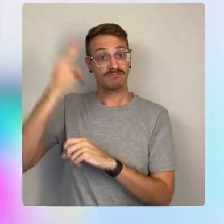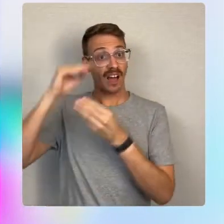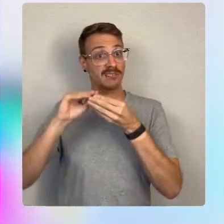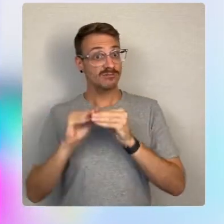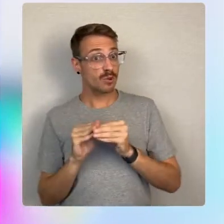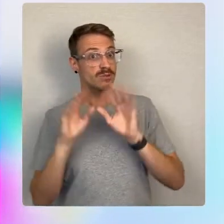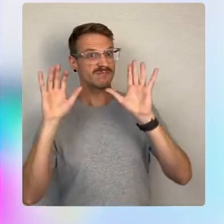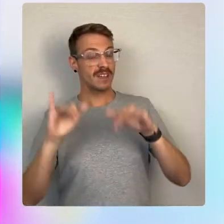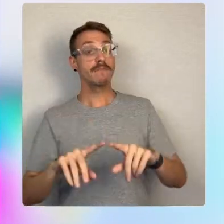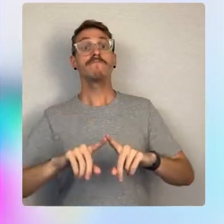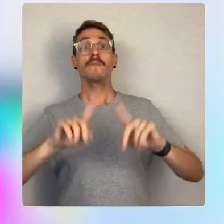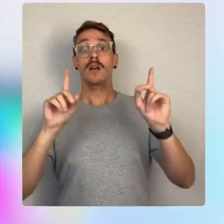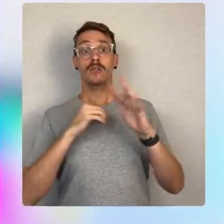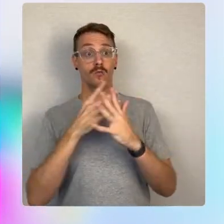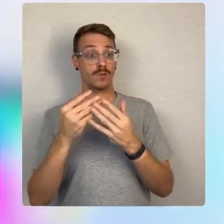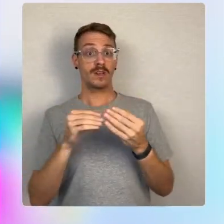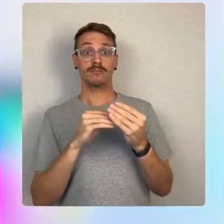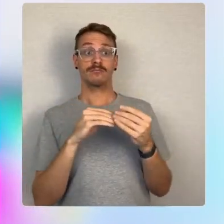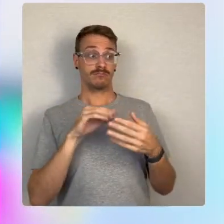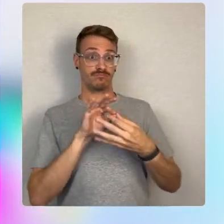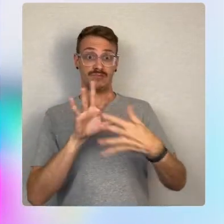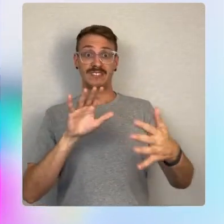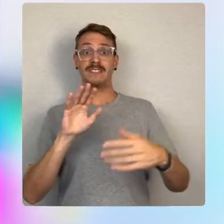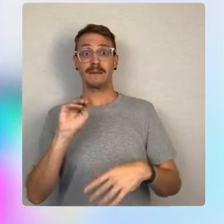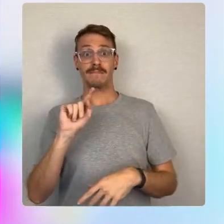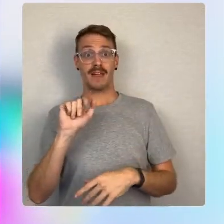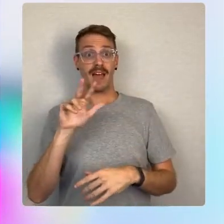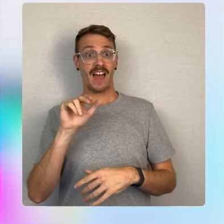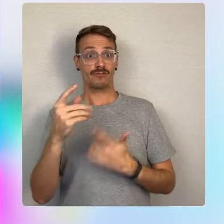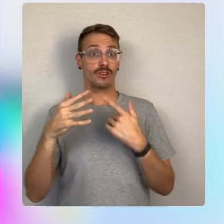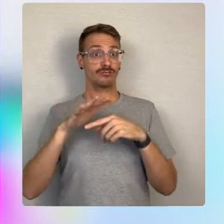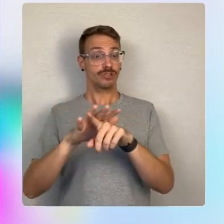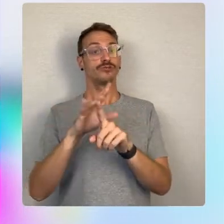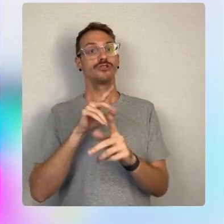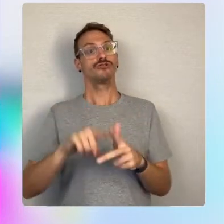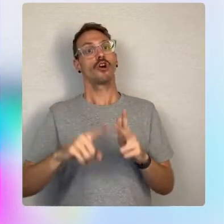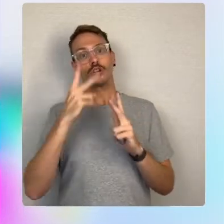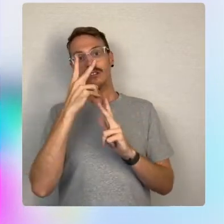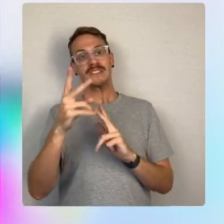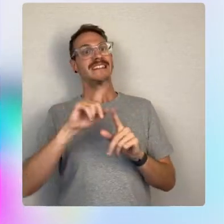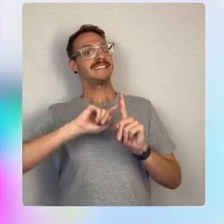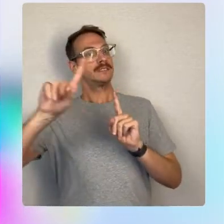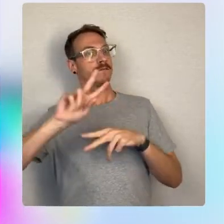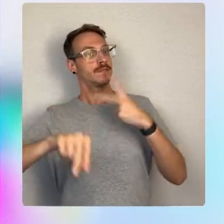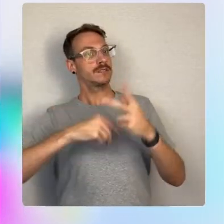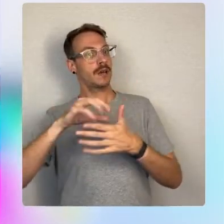However, when we released Meta Avatars integration, we started seeing different type of contents